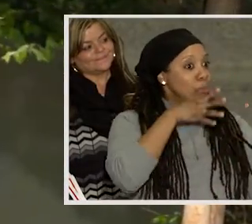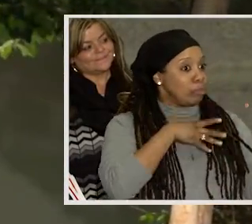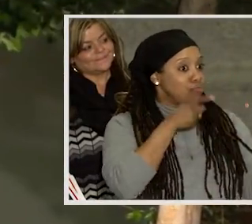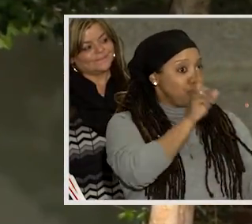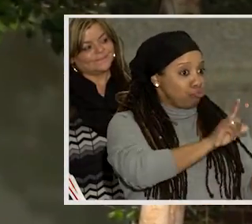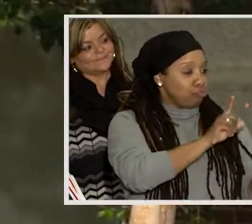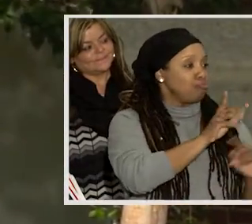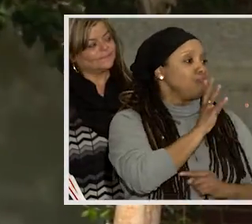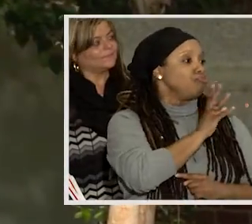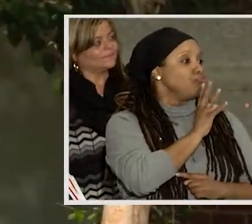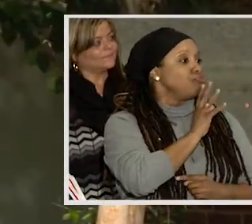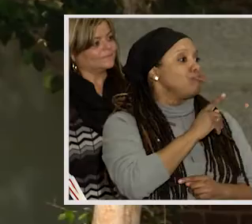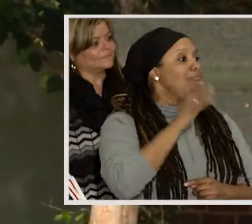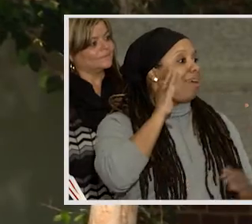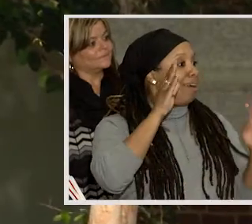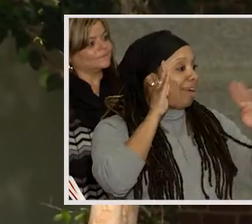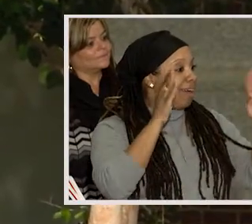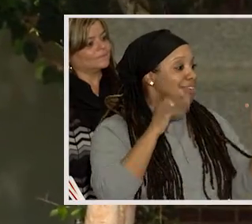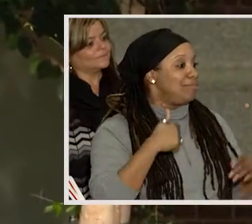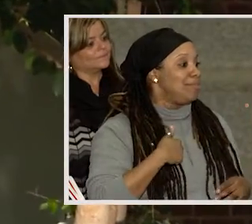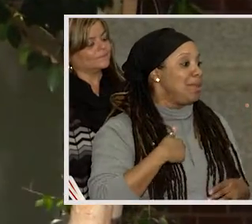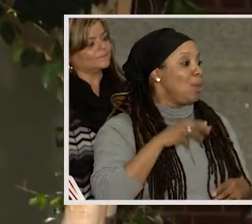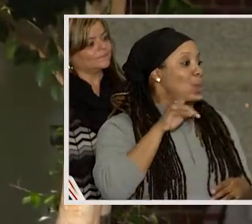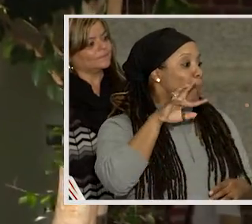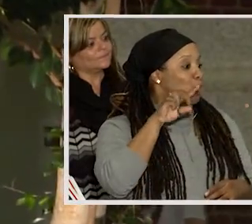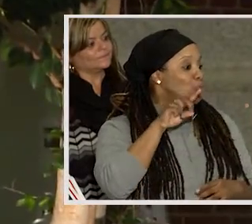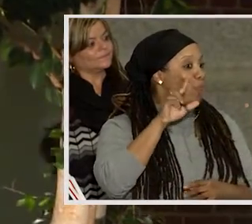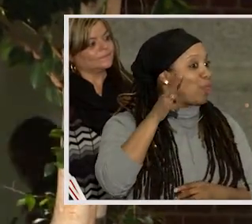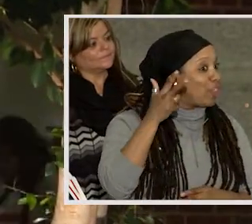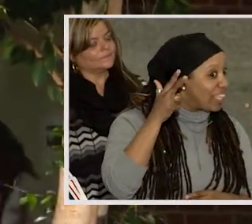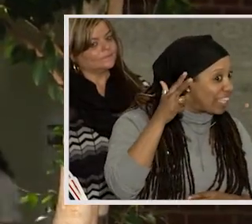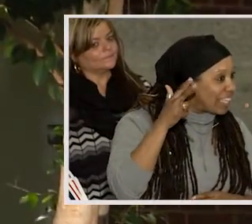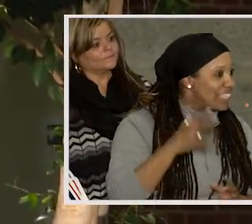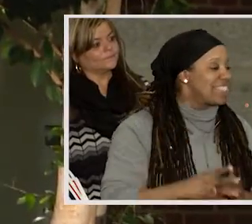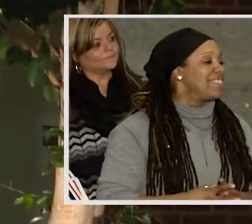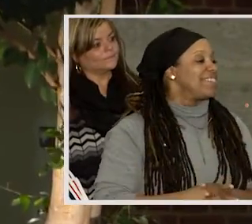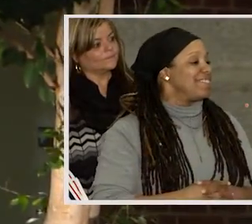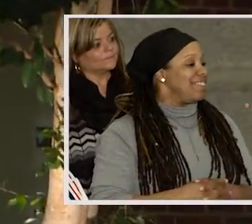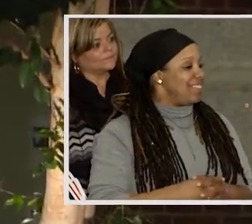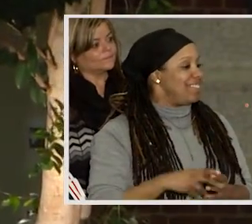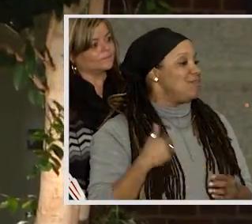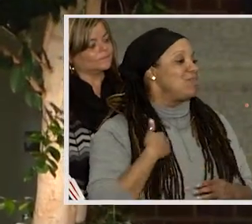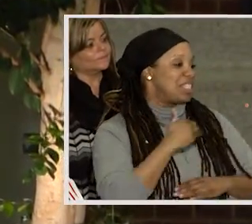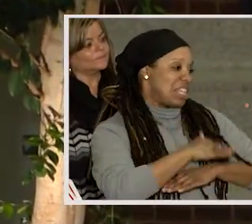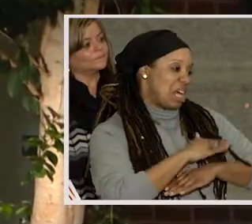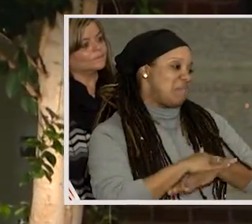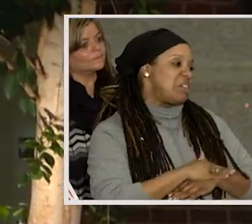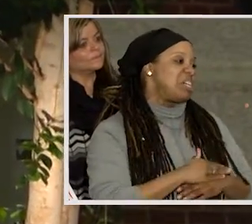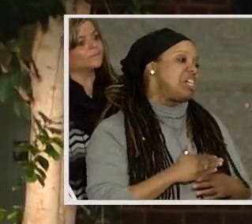OUR TABLE CAME UP WITH SOME INTERESTING IDEAS. JUST TO LET YOU KNOW OUR PRIORITIES ARE HOUSING AND